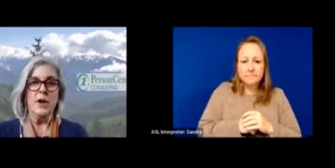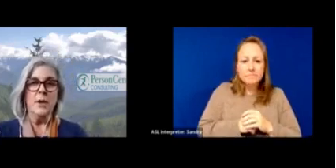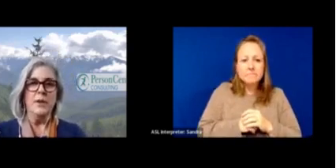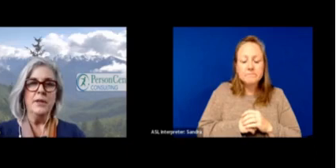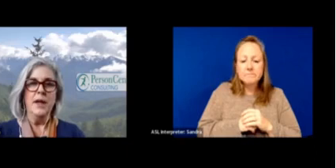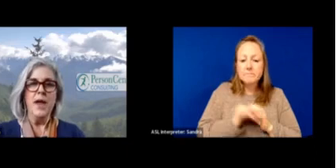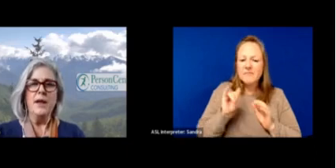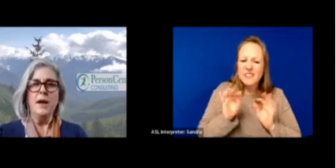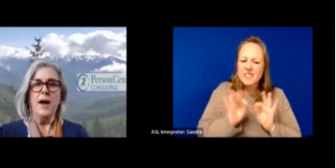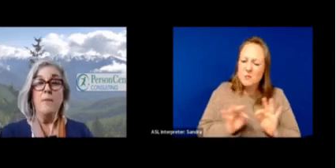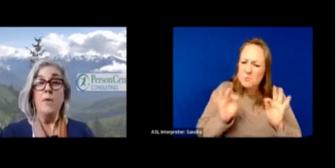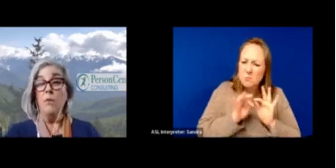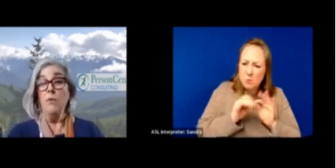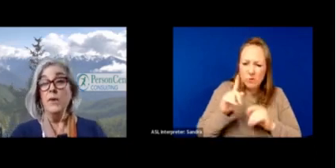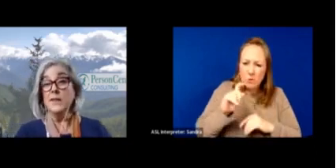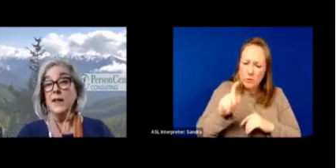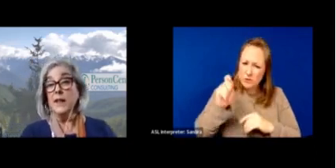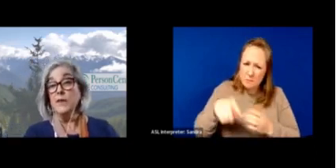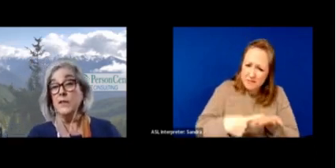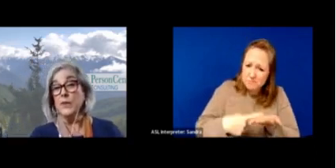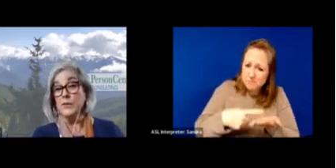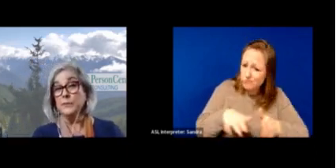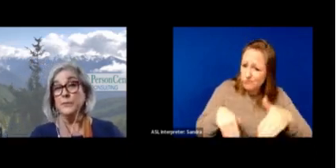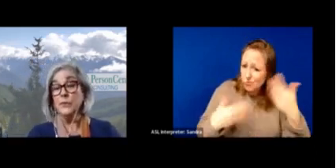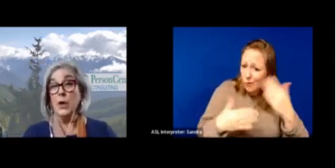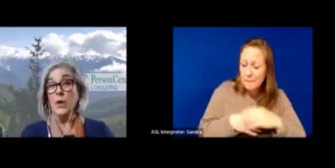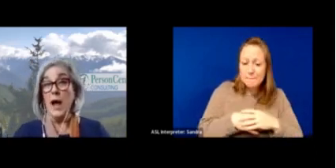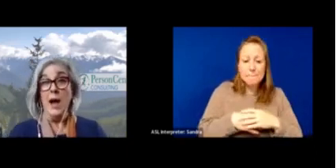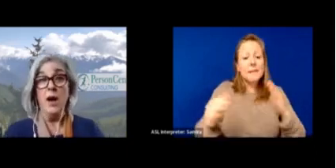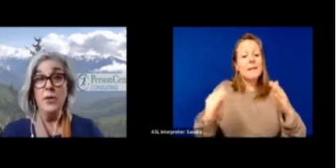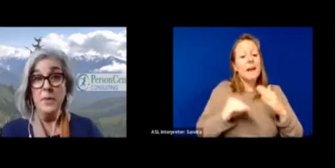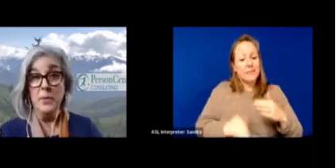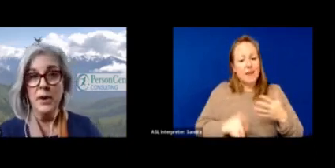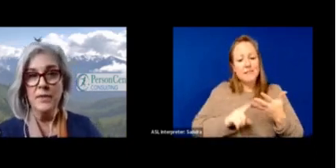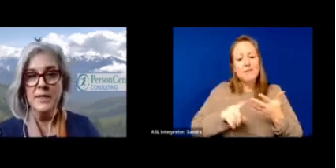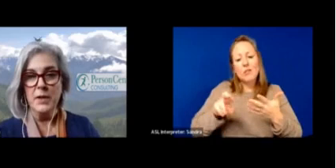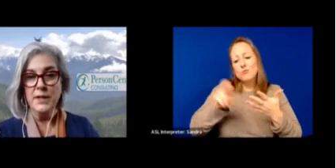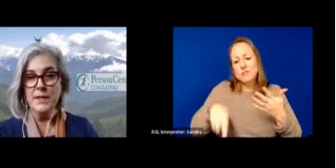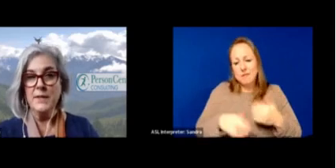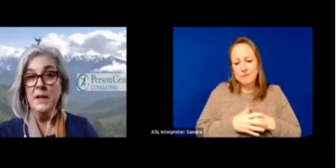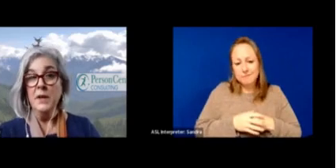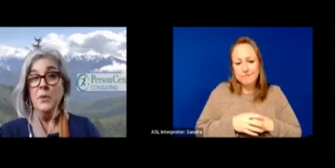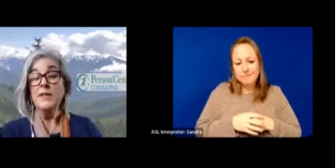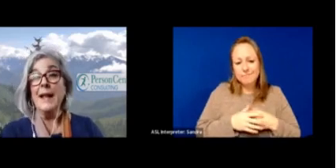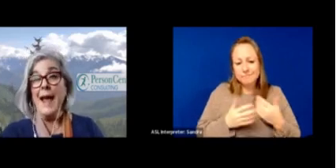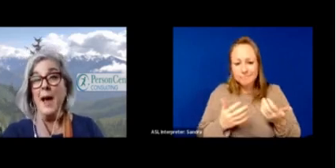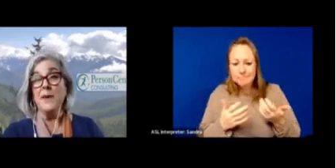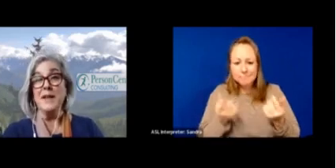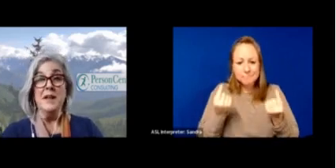to talk about and then what's the likely results? So how are other people going to respond to them? What's going to happen?